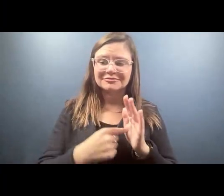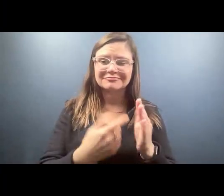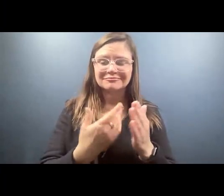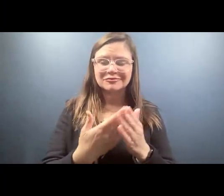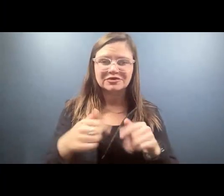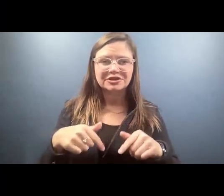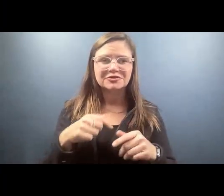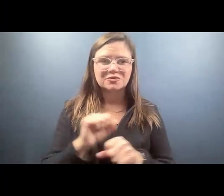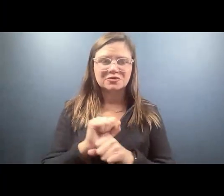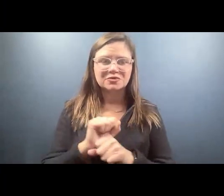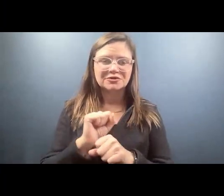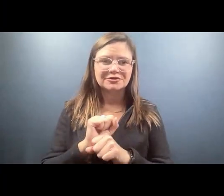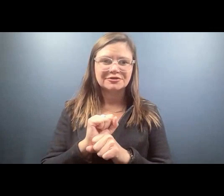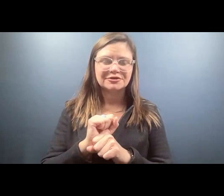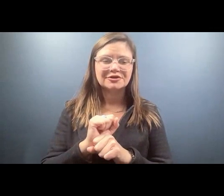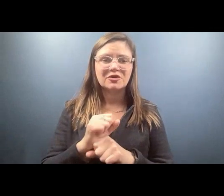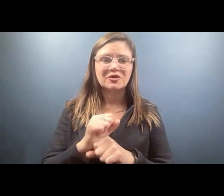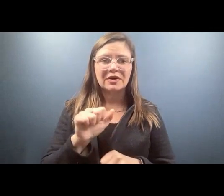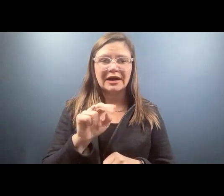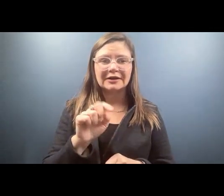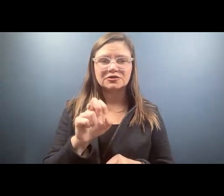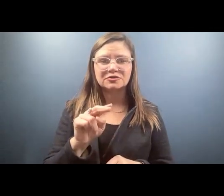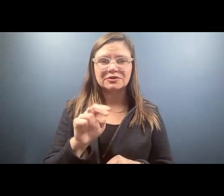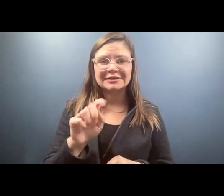So Antoinette, Jennifer, Raquel, welcome.